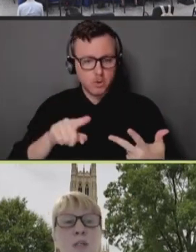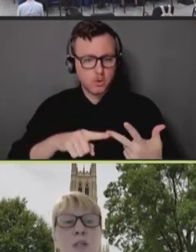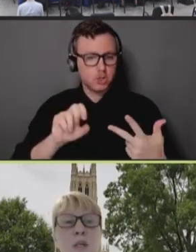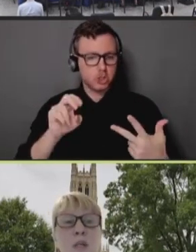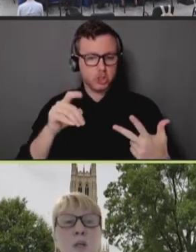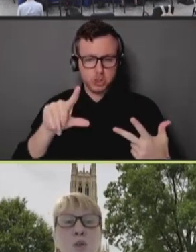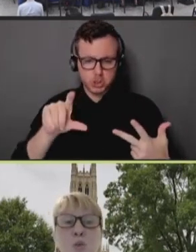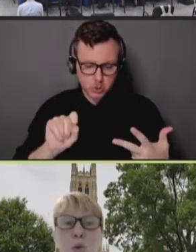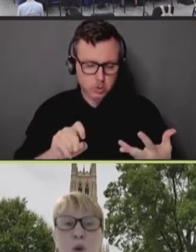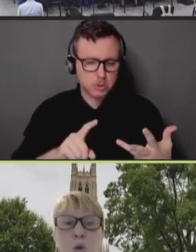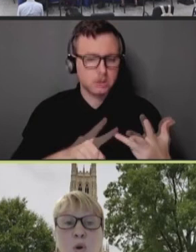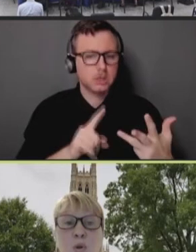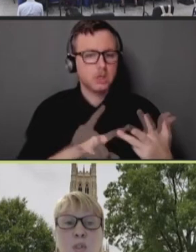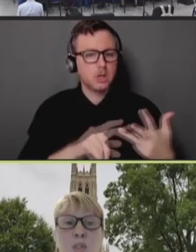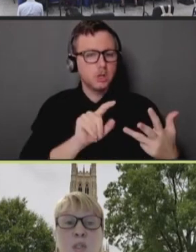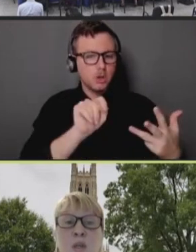And there's quite a few references.